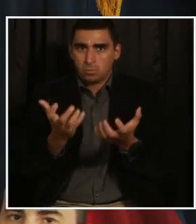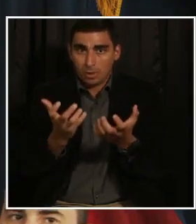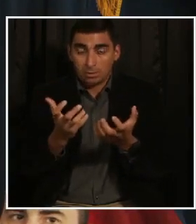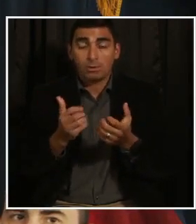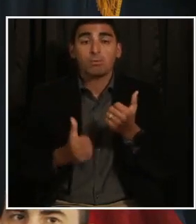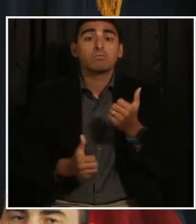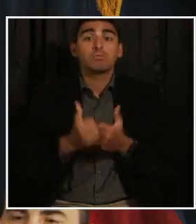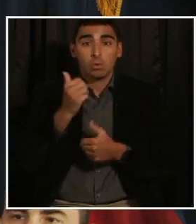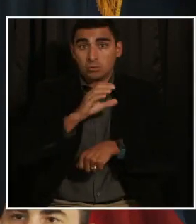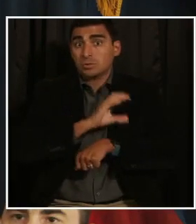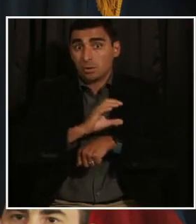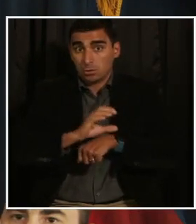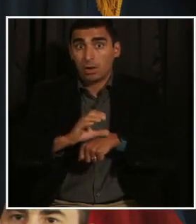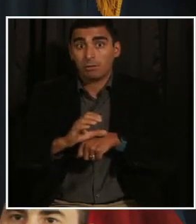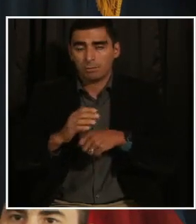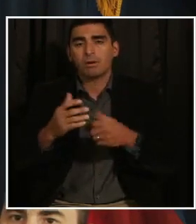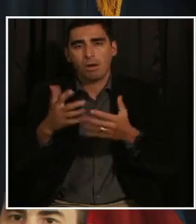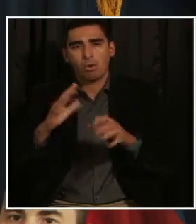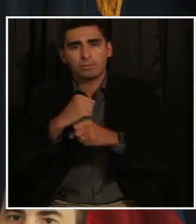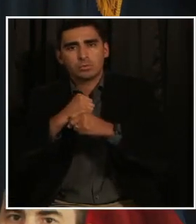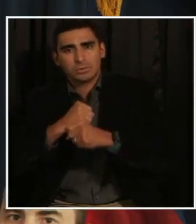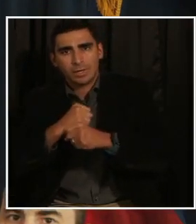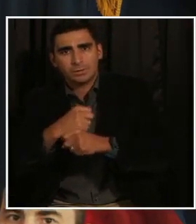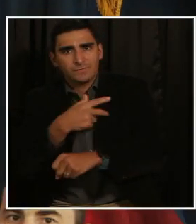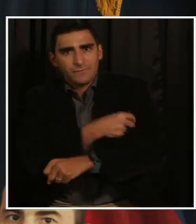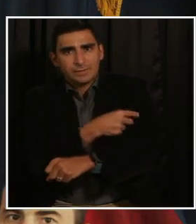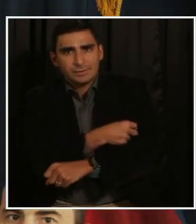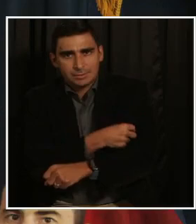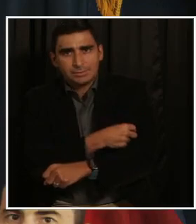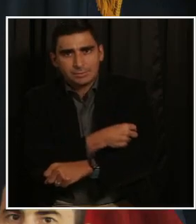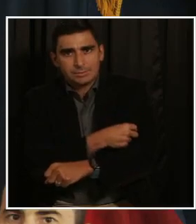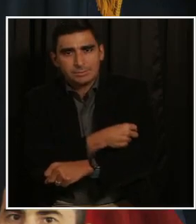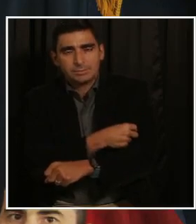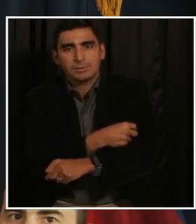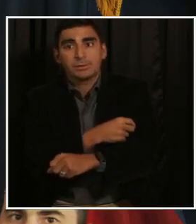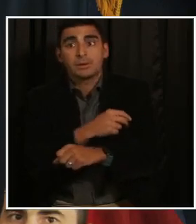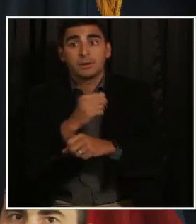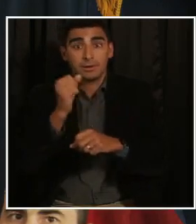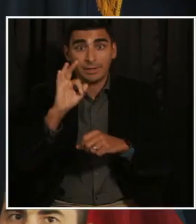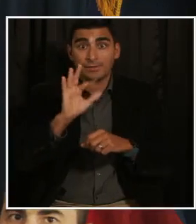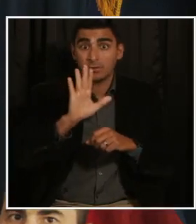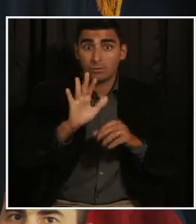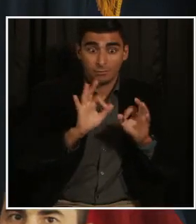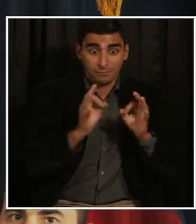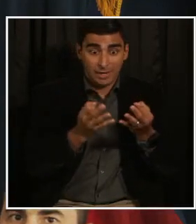from the worst outcomes of the virus uh if your whole household is vastly vaccinated you can you